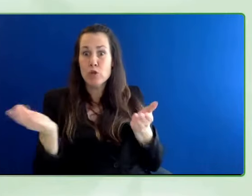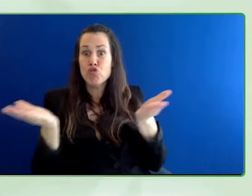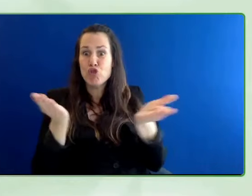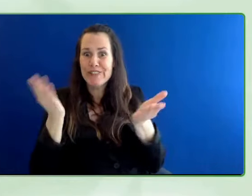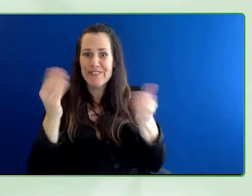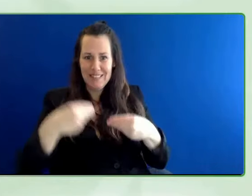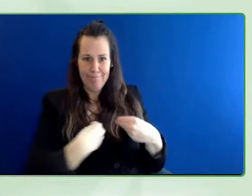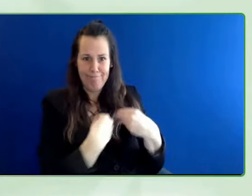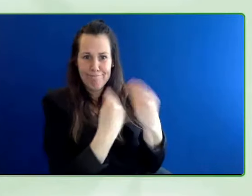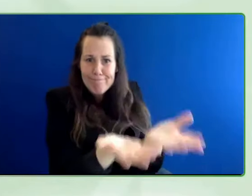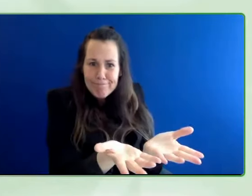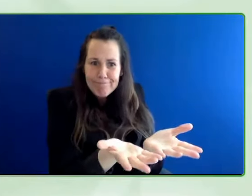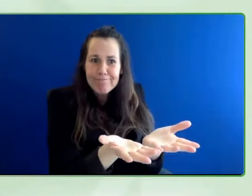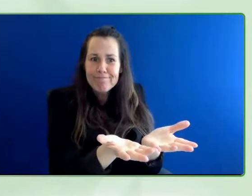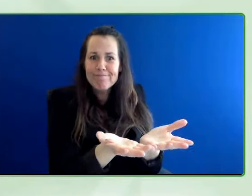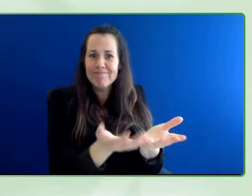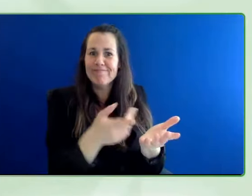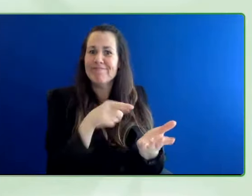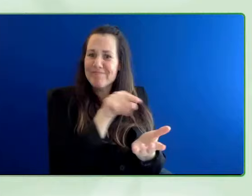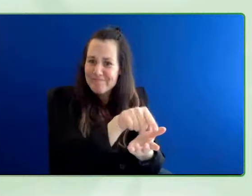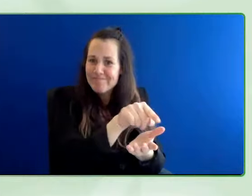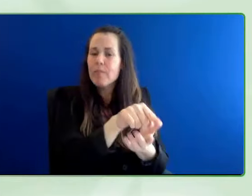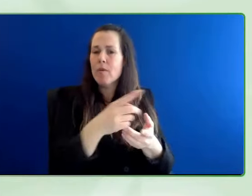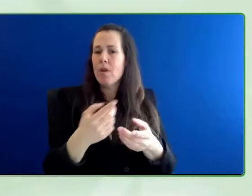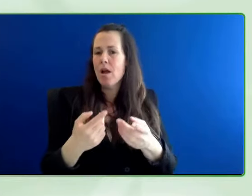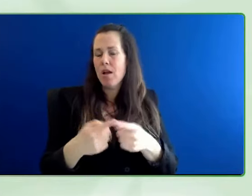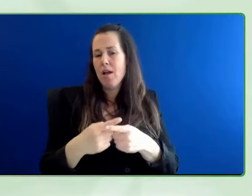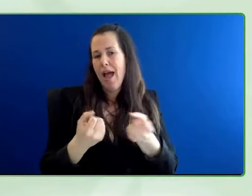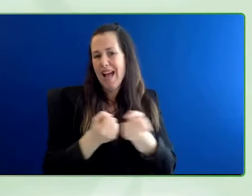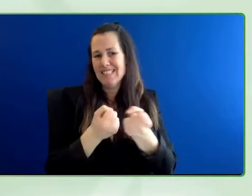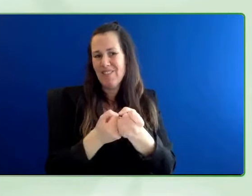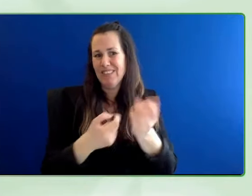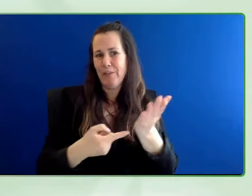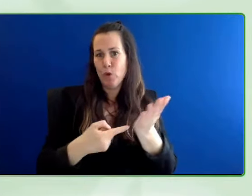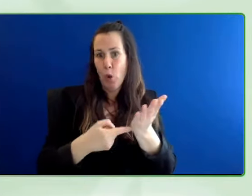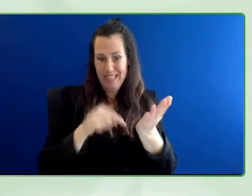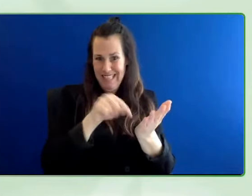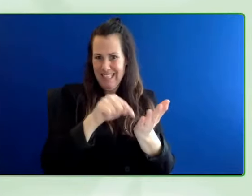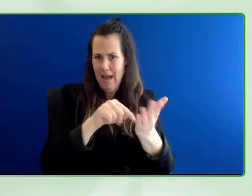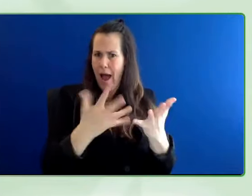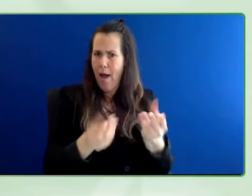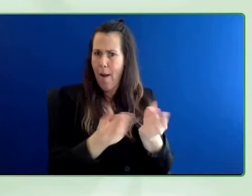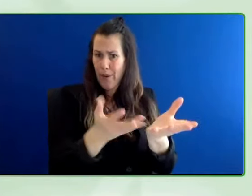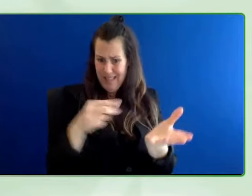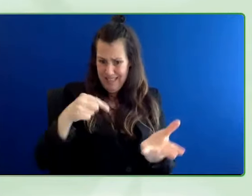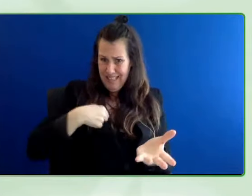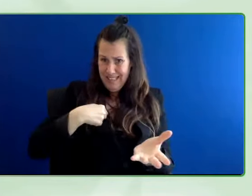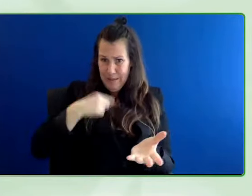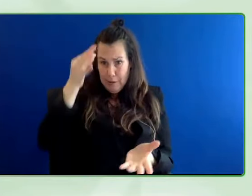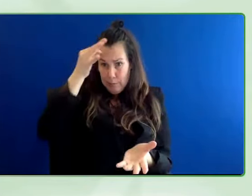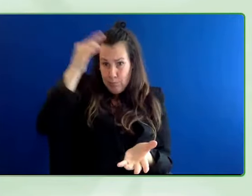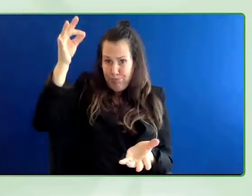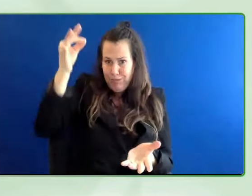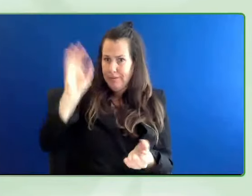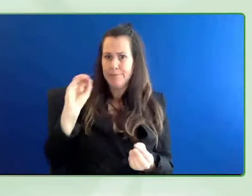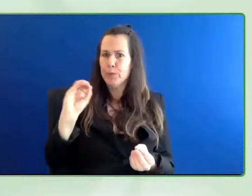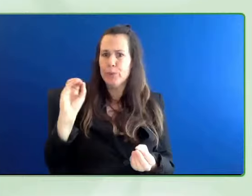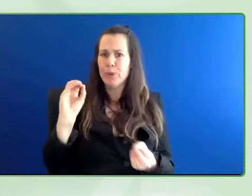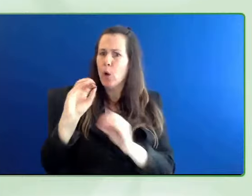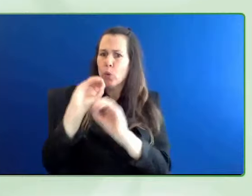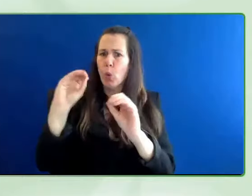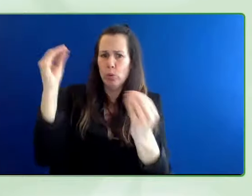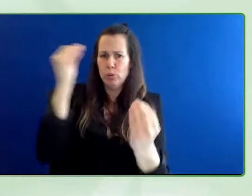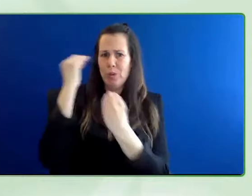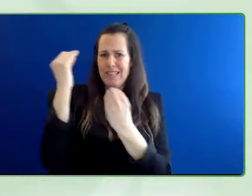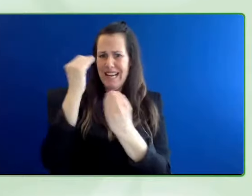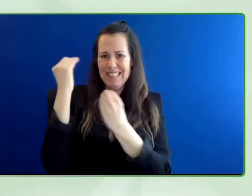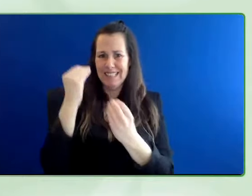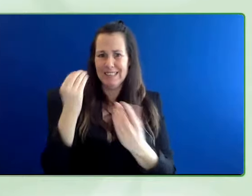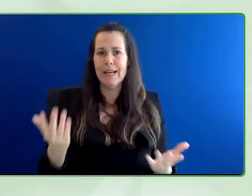Another challenge is the high cost of assistive technologies, and the inaccessibility of these